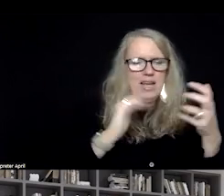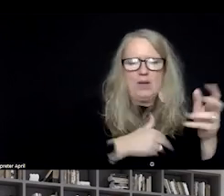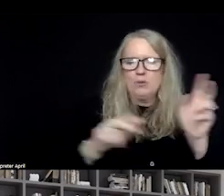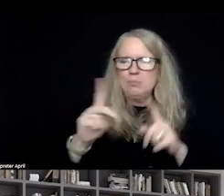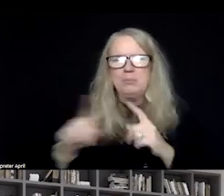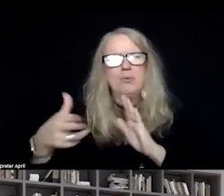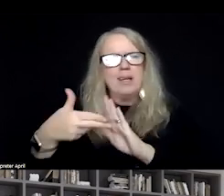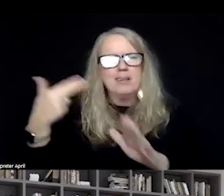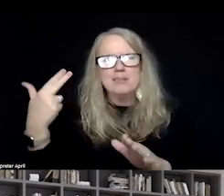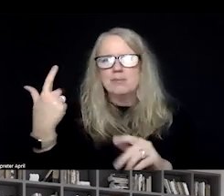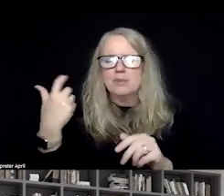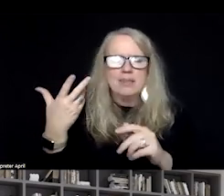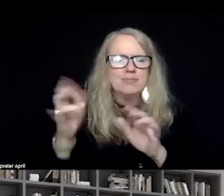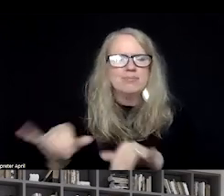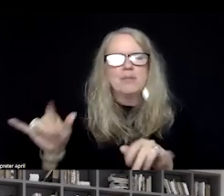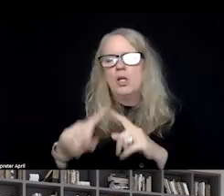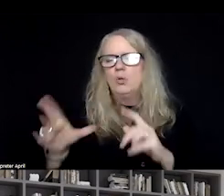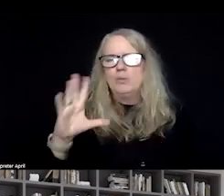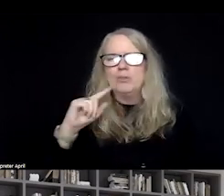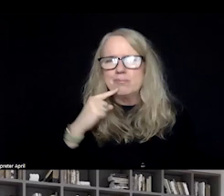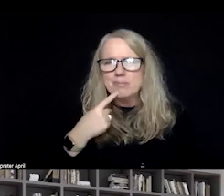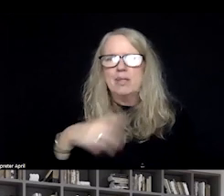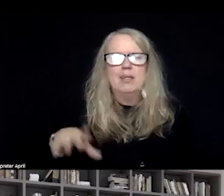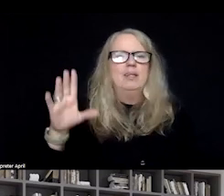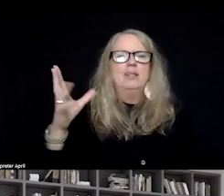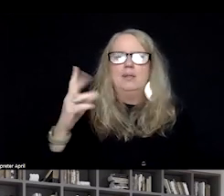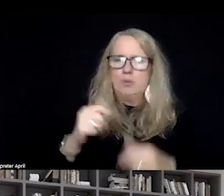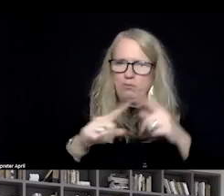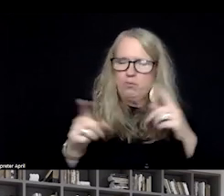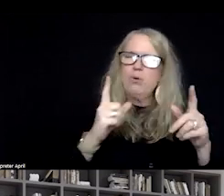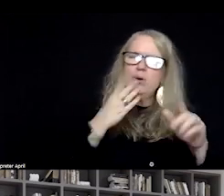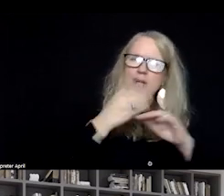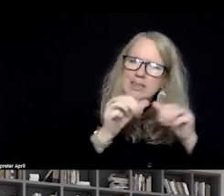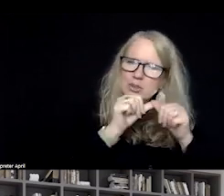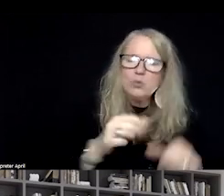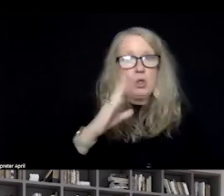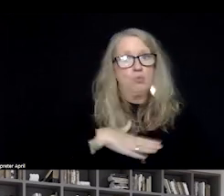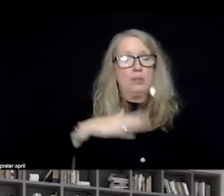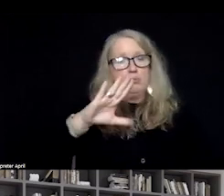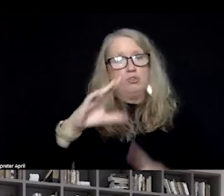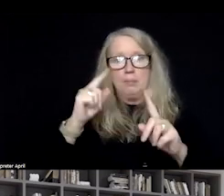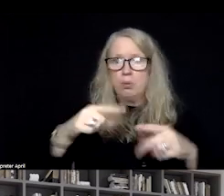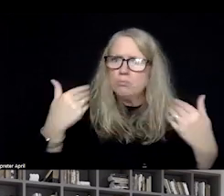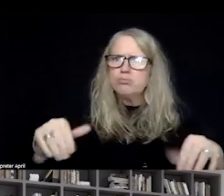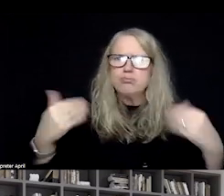AND WE TRY TO USE ACUTE SOLUTIONS FOR CHRONIC PROBLEMS. I APPRECIATE THAT HE SAID THAT ACCESS IS IMPORTANT, BUT IT IS NOT THE